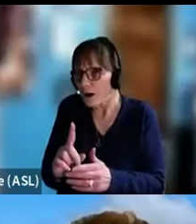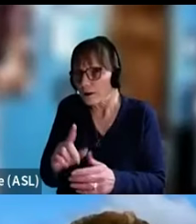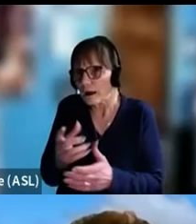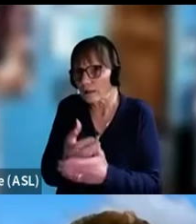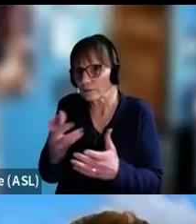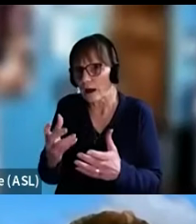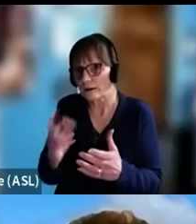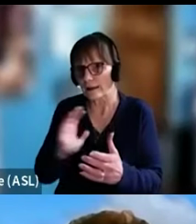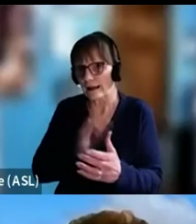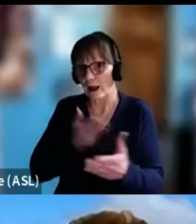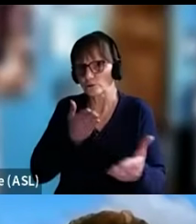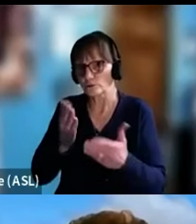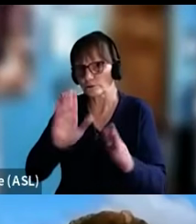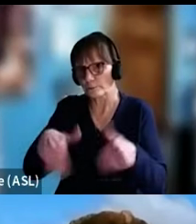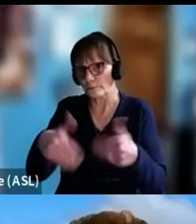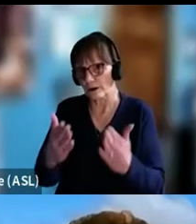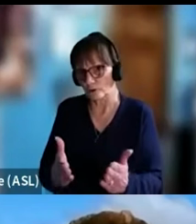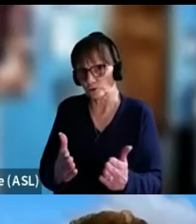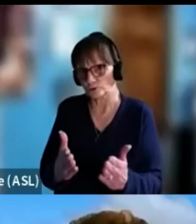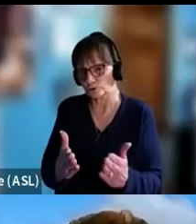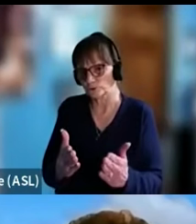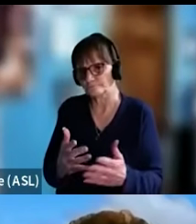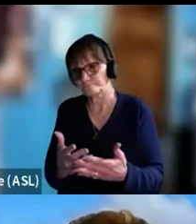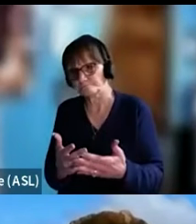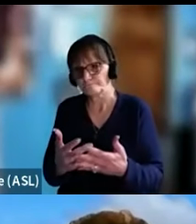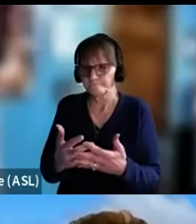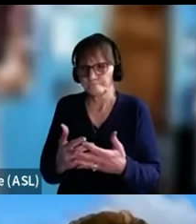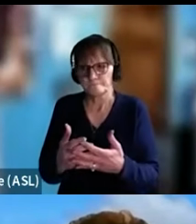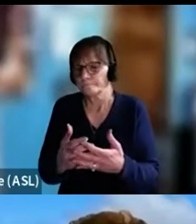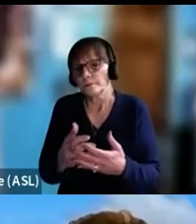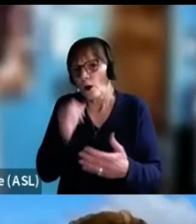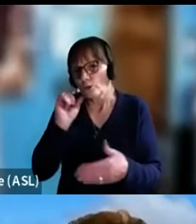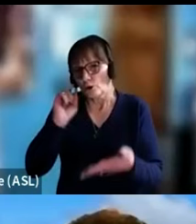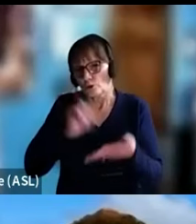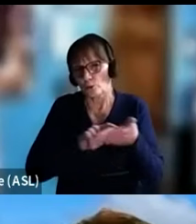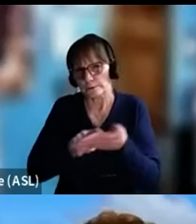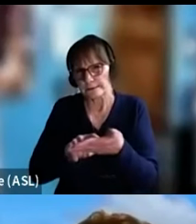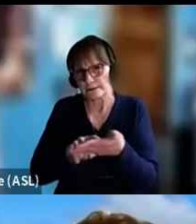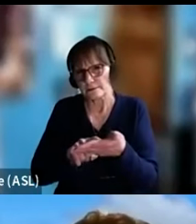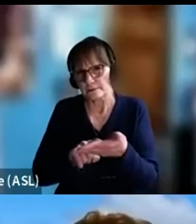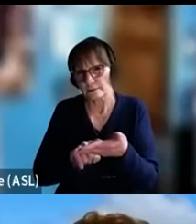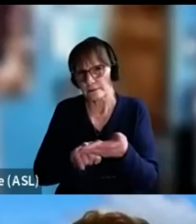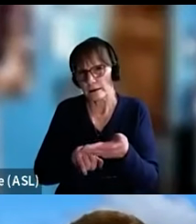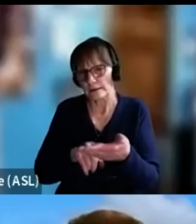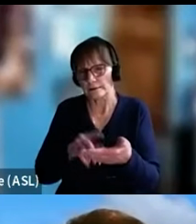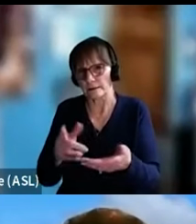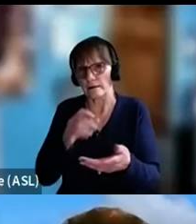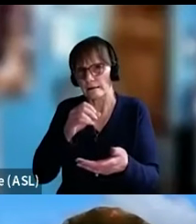that our service providers are noticing this uptick in the age of clients